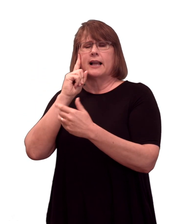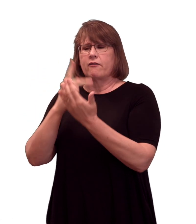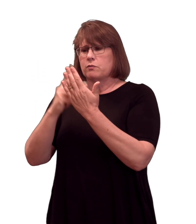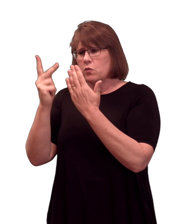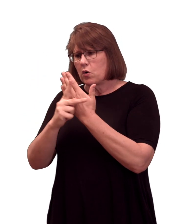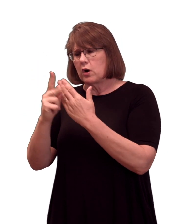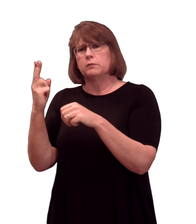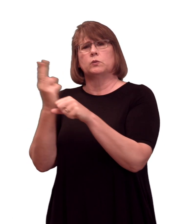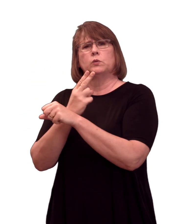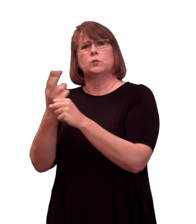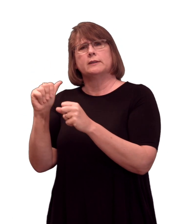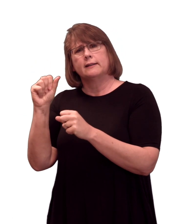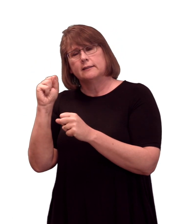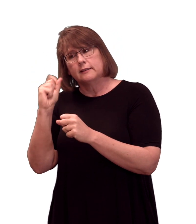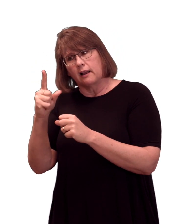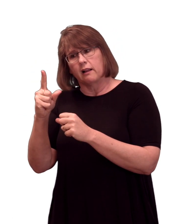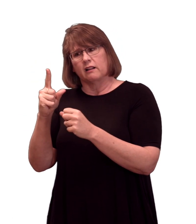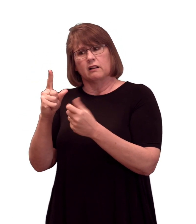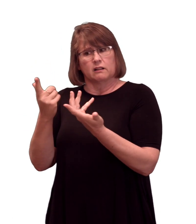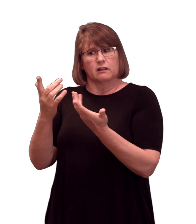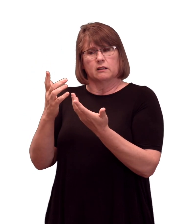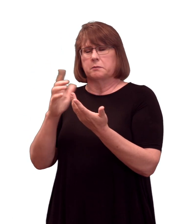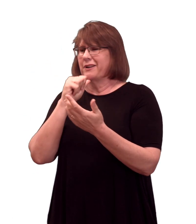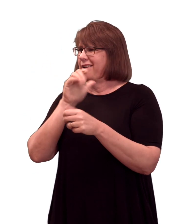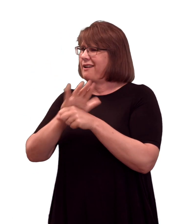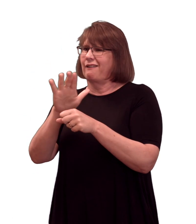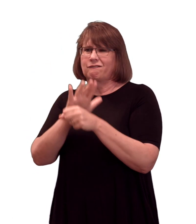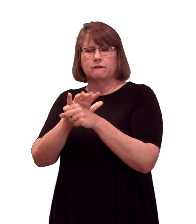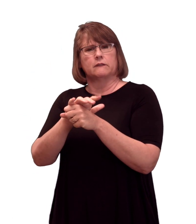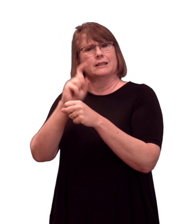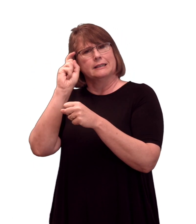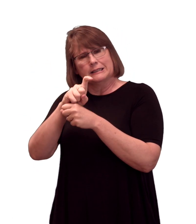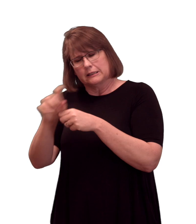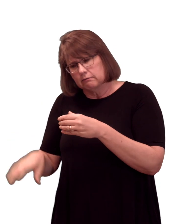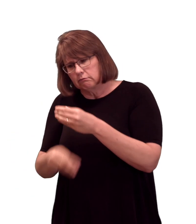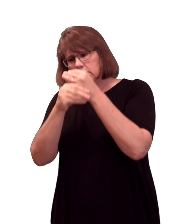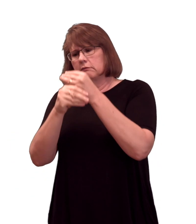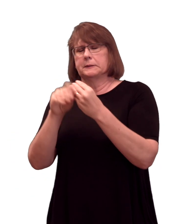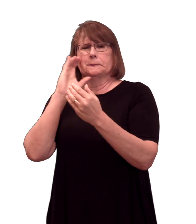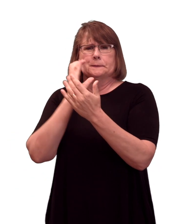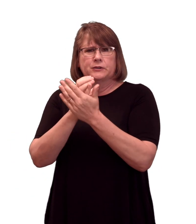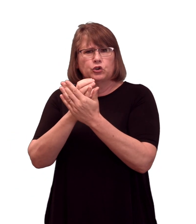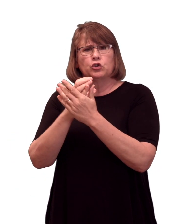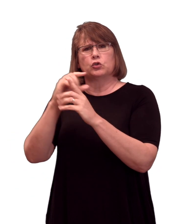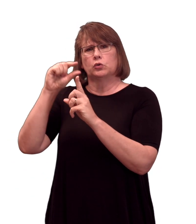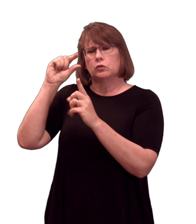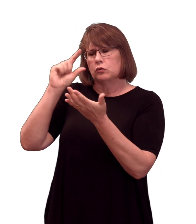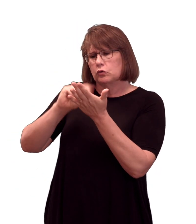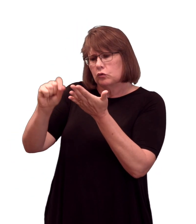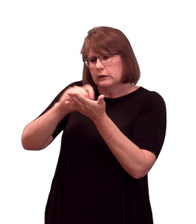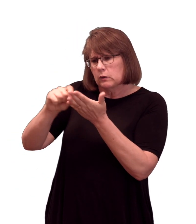in programs for deaf students using ASL, they may need objects, pictures